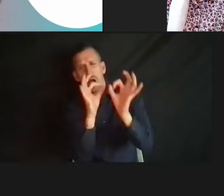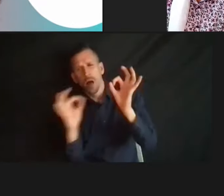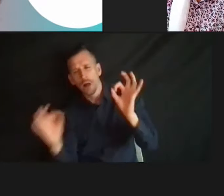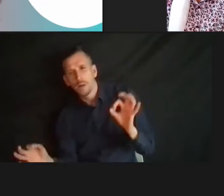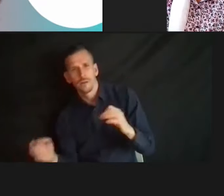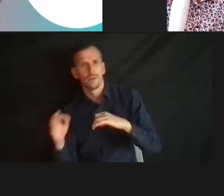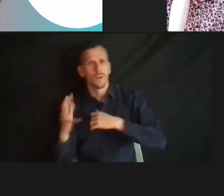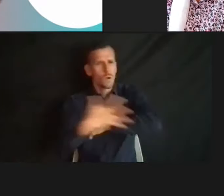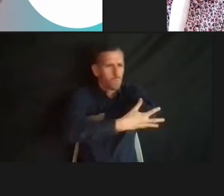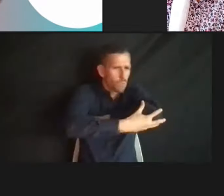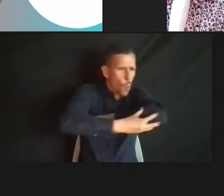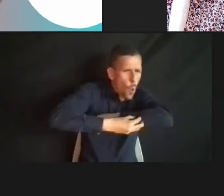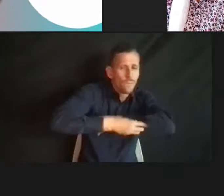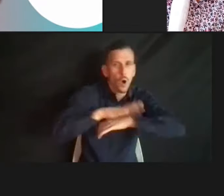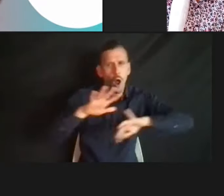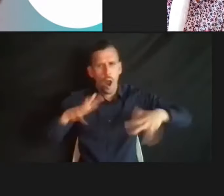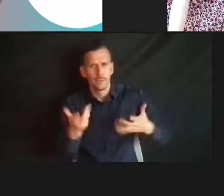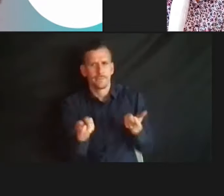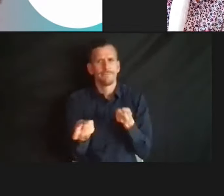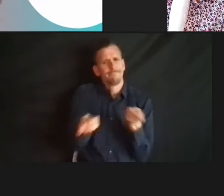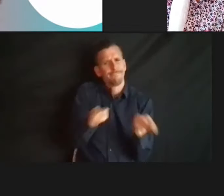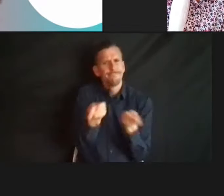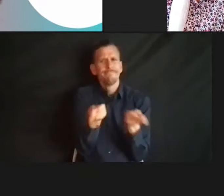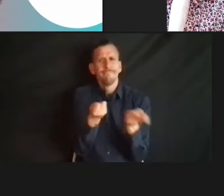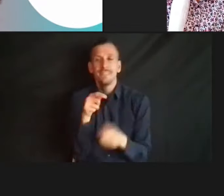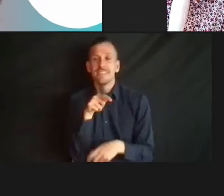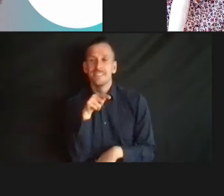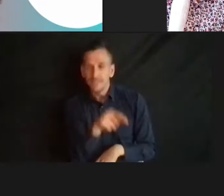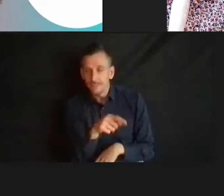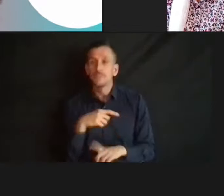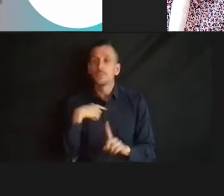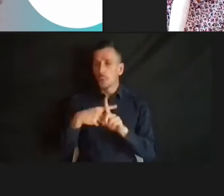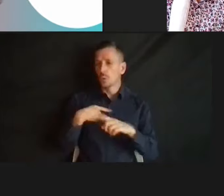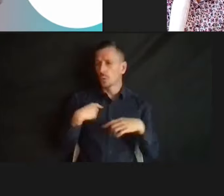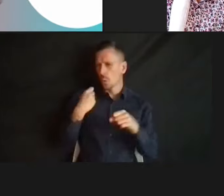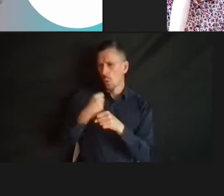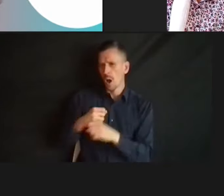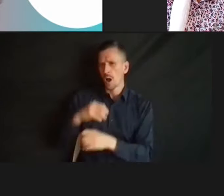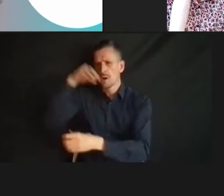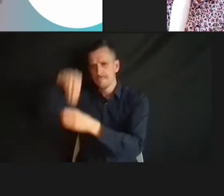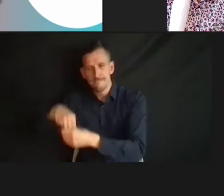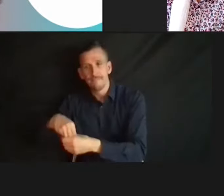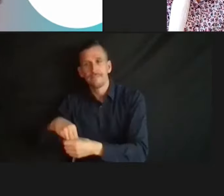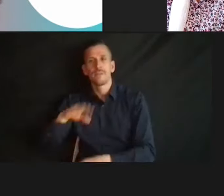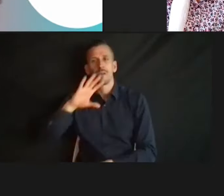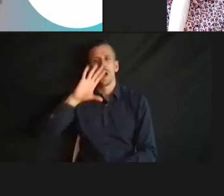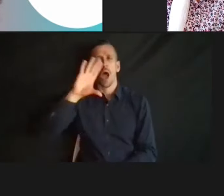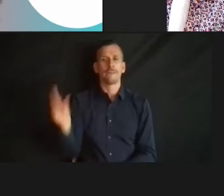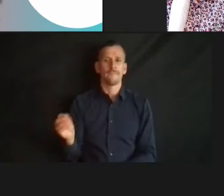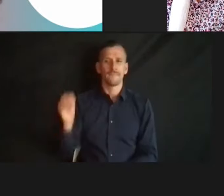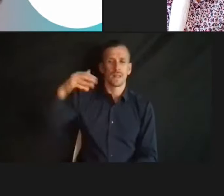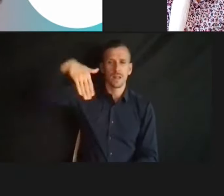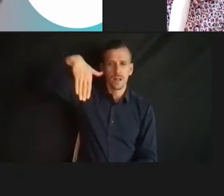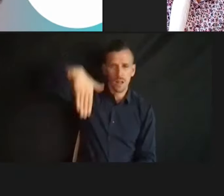Africa, covering Senegal, Gambia, Guinea-Bissau and Mauritania and Cape Verde and had a chance to